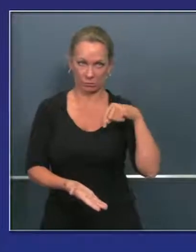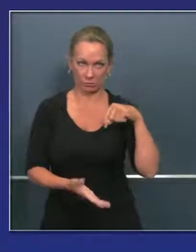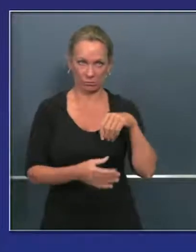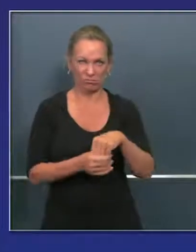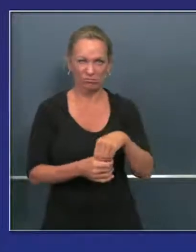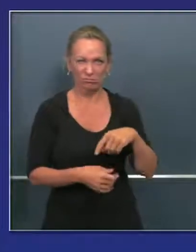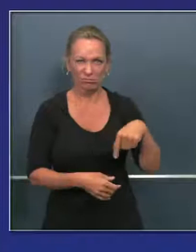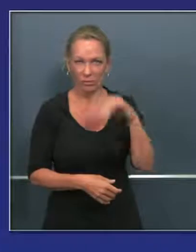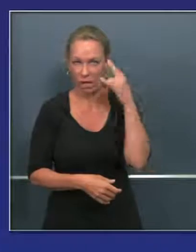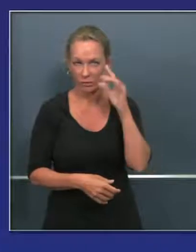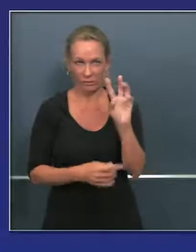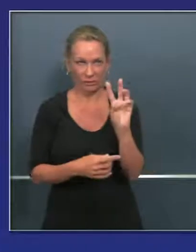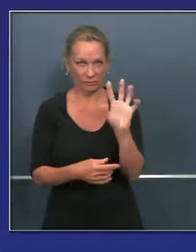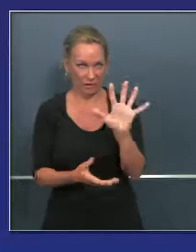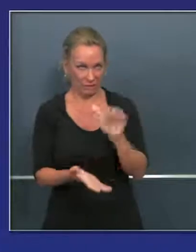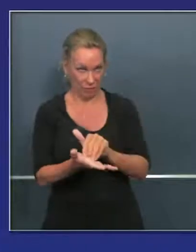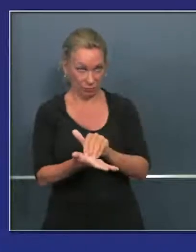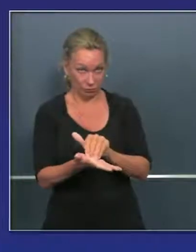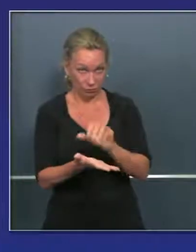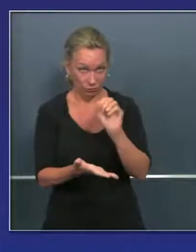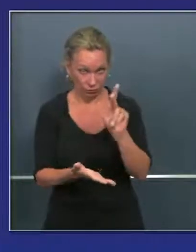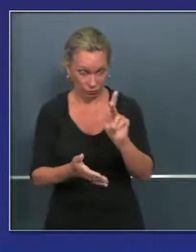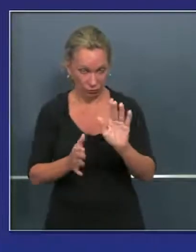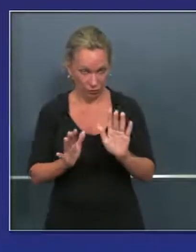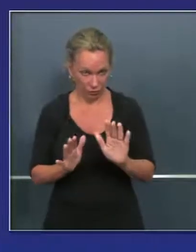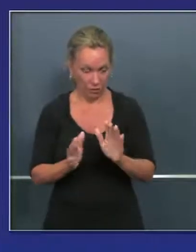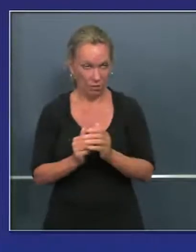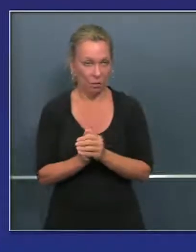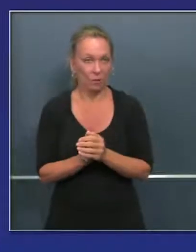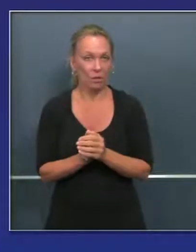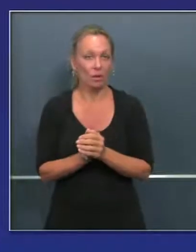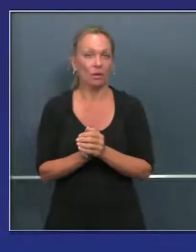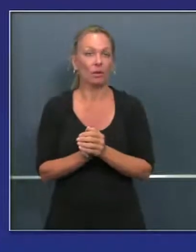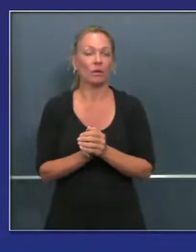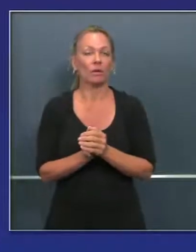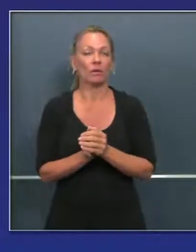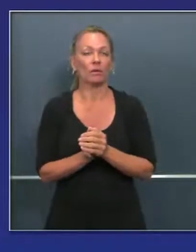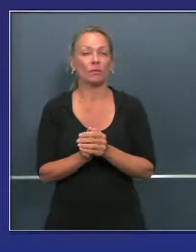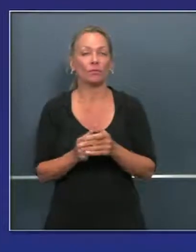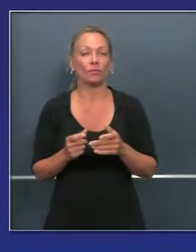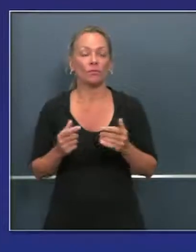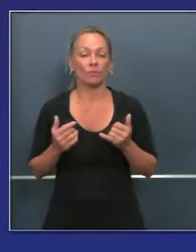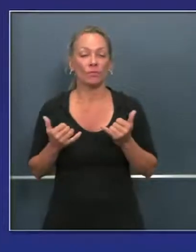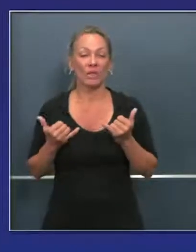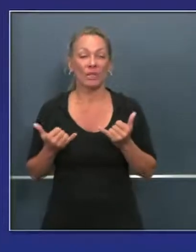we currently have you saw from the previous slide represented four thousand seven hundred and